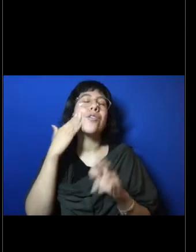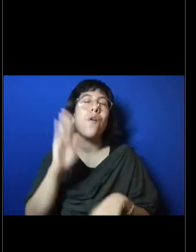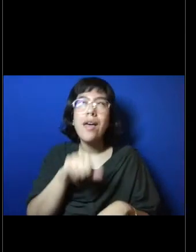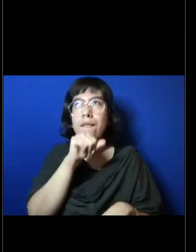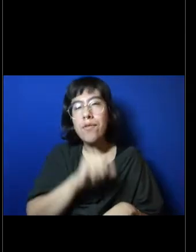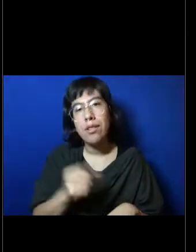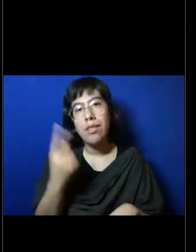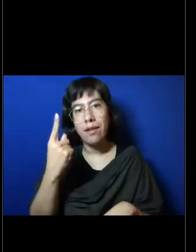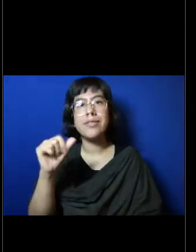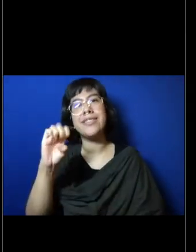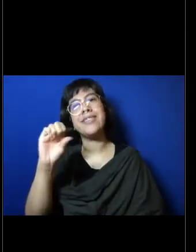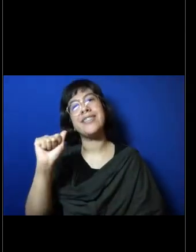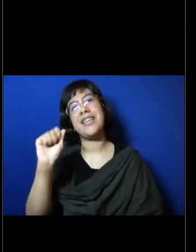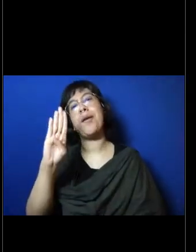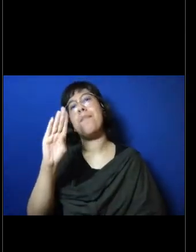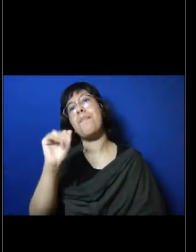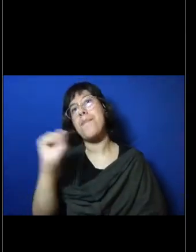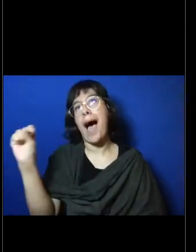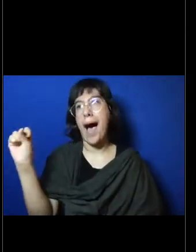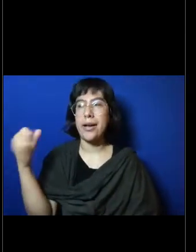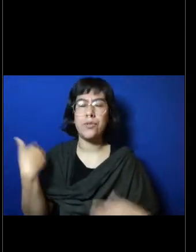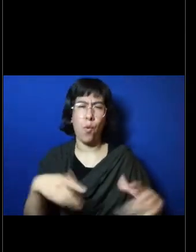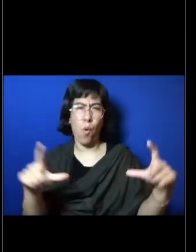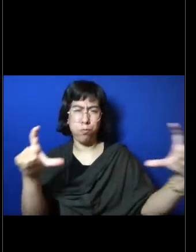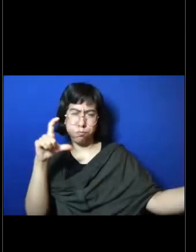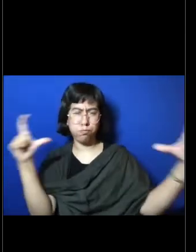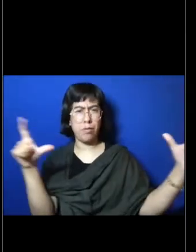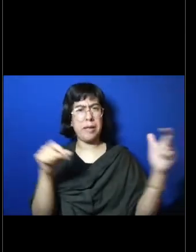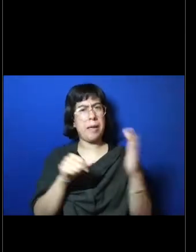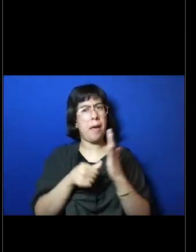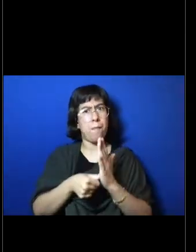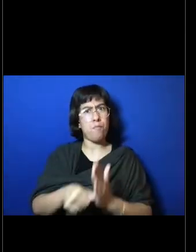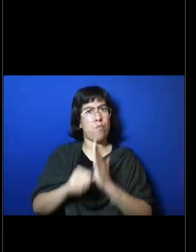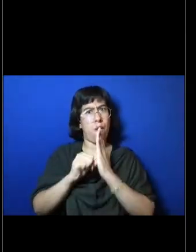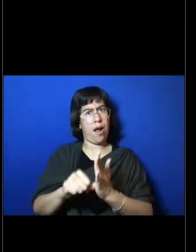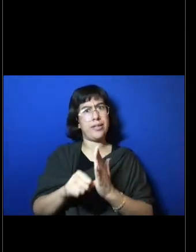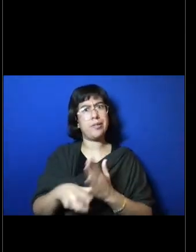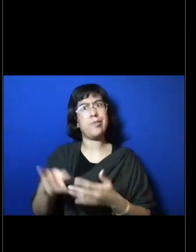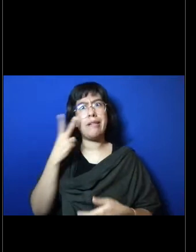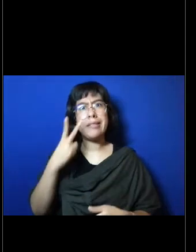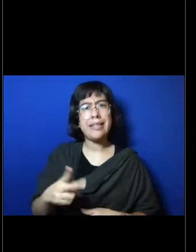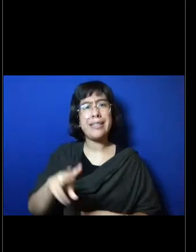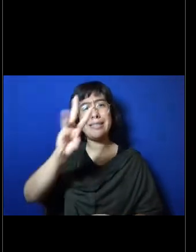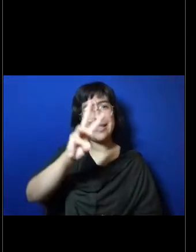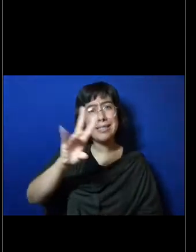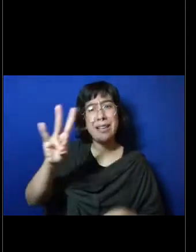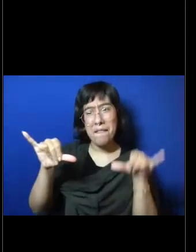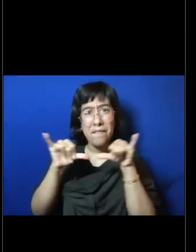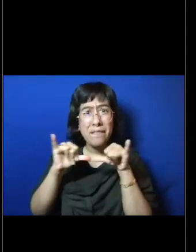because they're so impressive. We've seen ones that have were six or seven feet long, they're also quite curious.